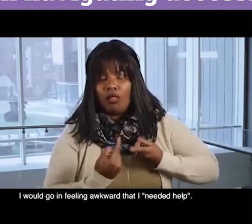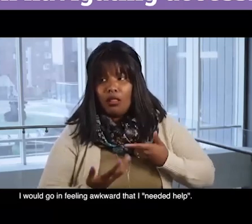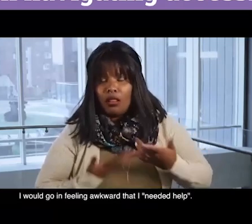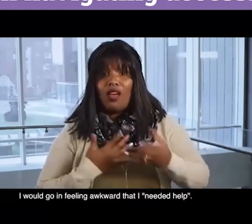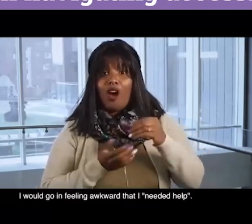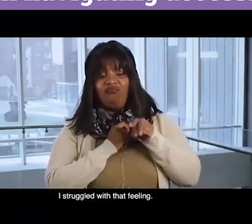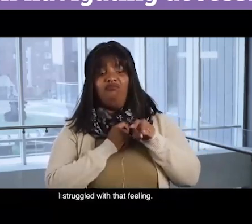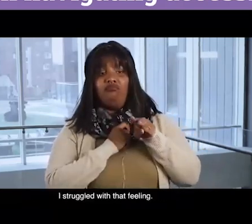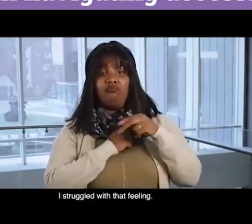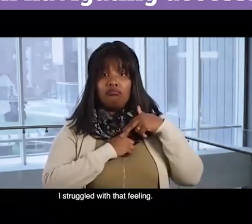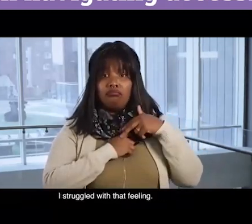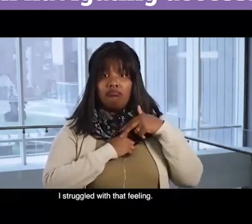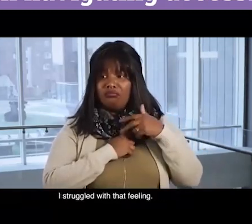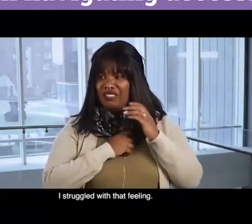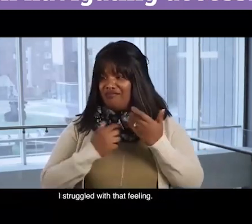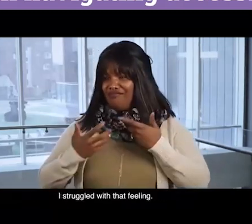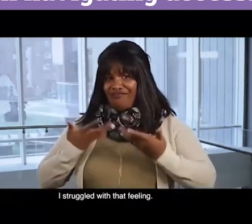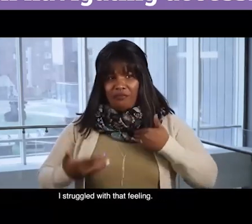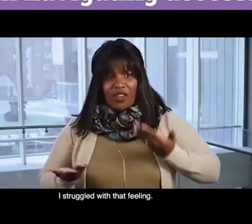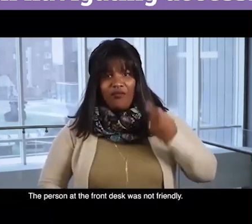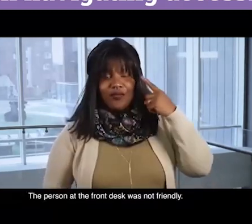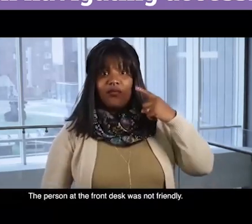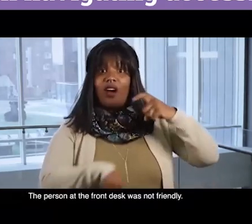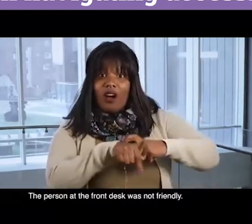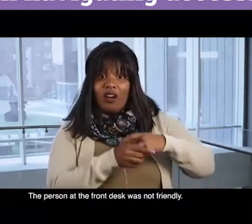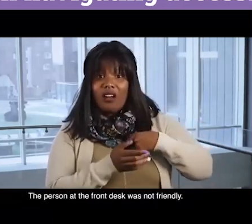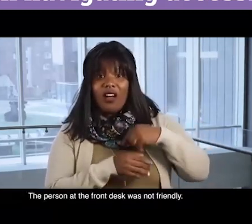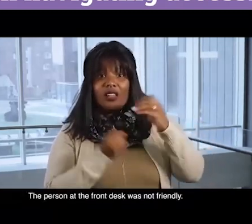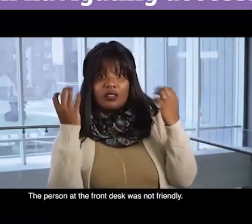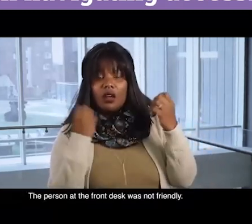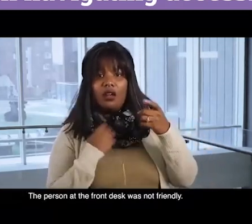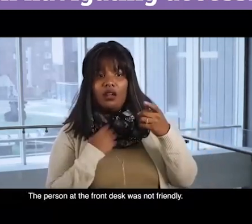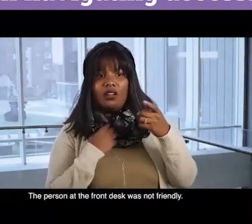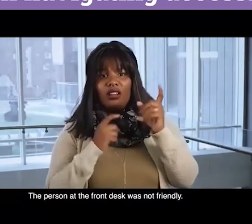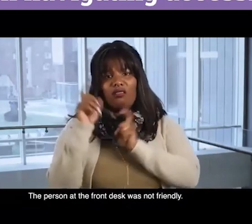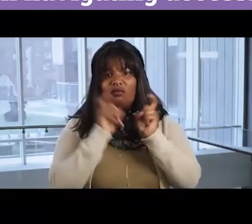I struggled with that feeling. The person at the front desk wasn't friendly.